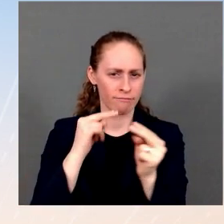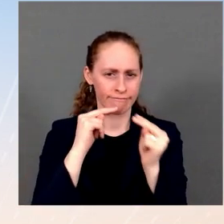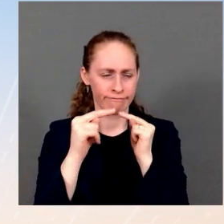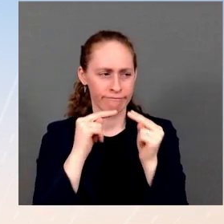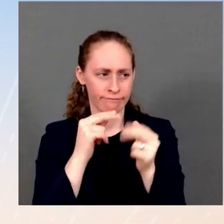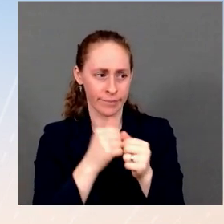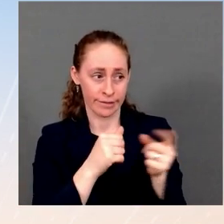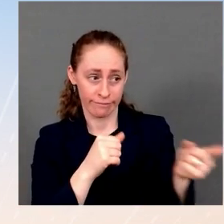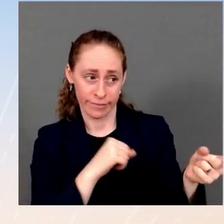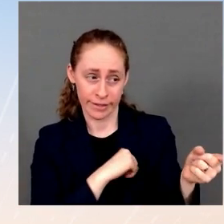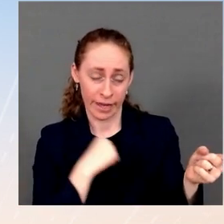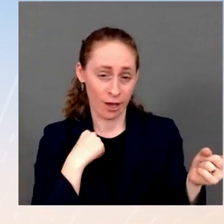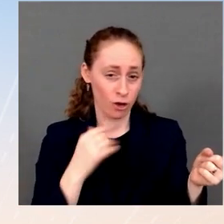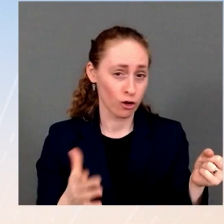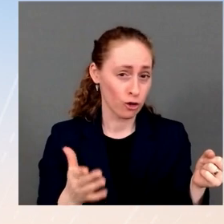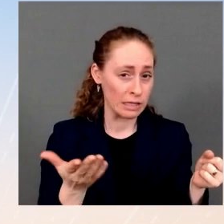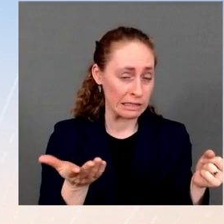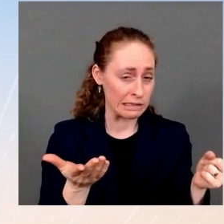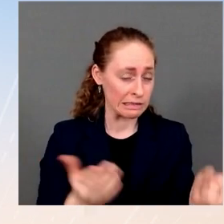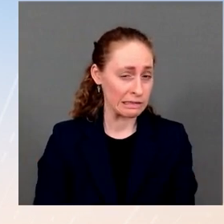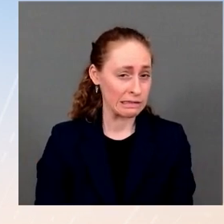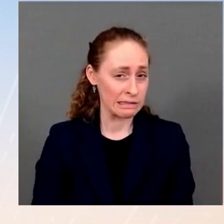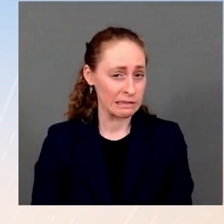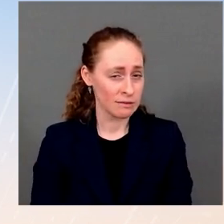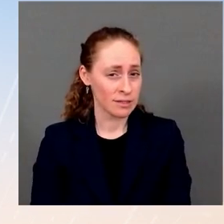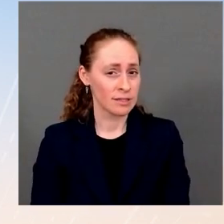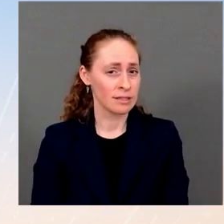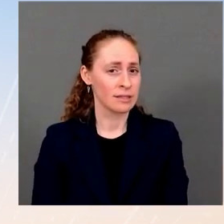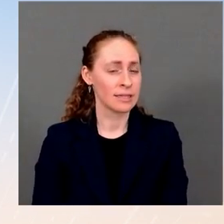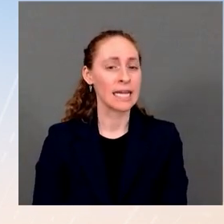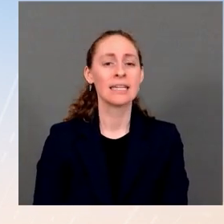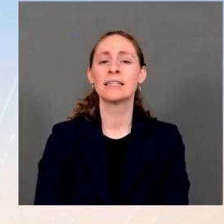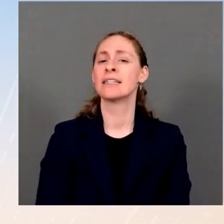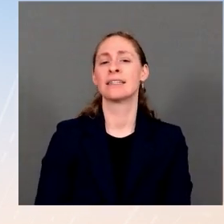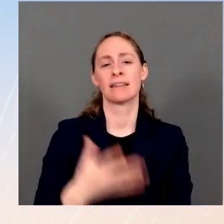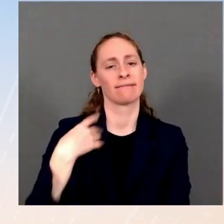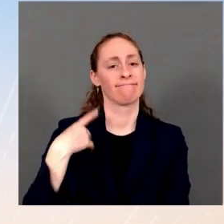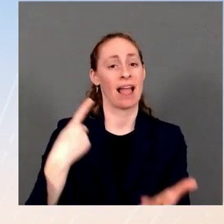because I think it's come up a few times -- Jeff started it, so he gets -- he gets tagged with it.